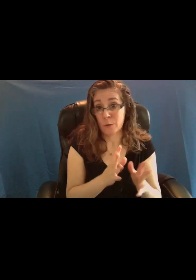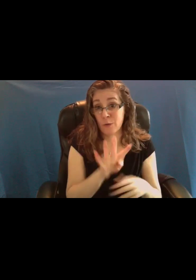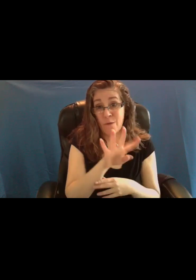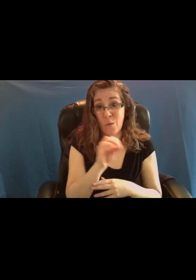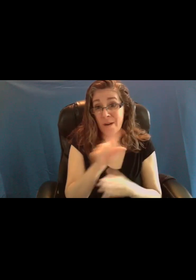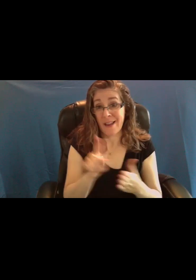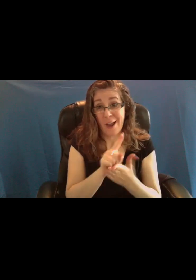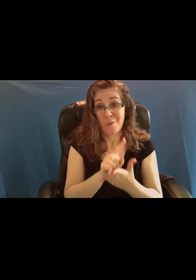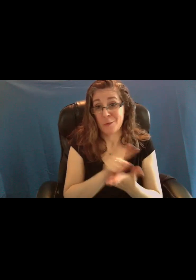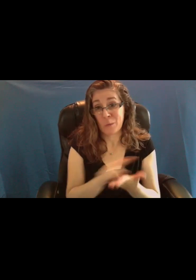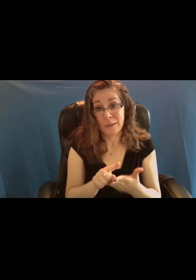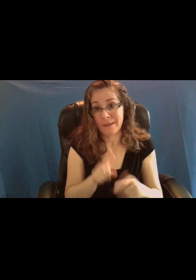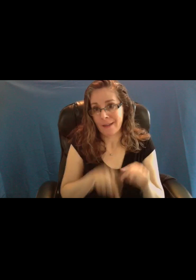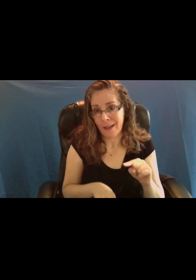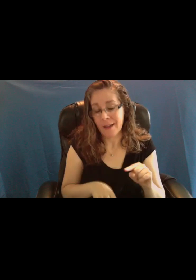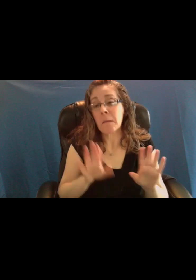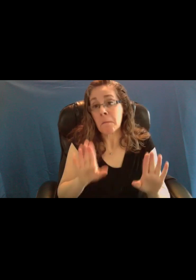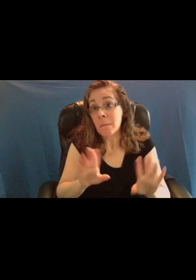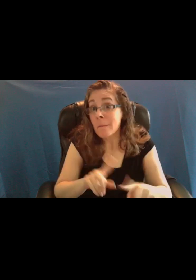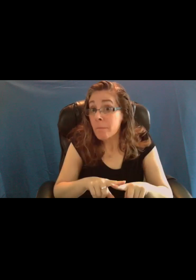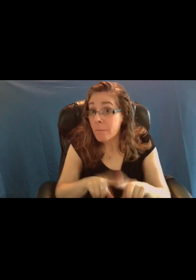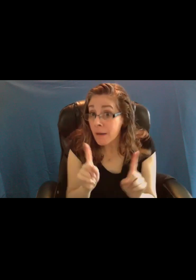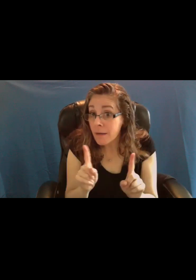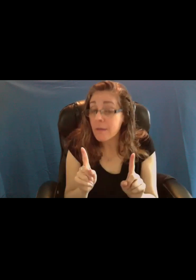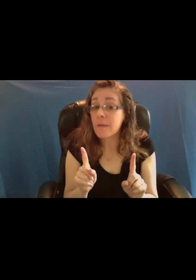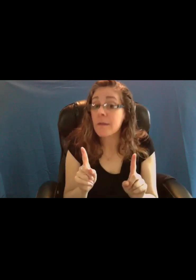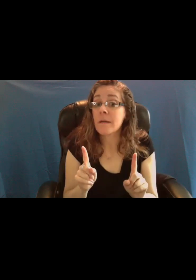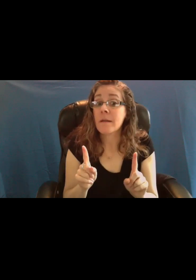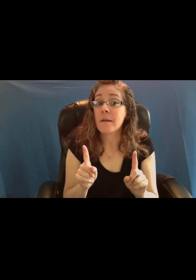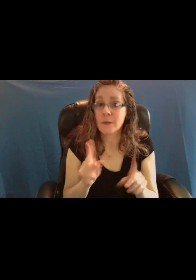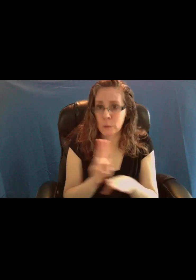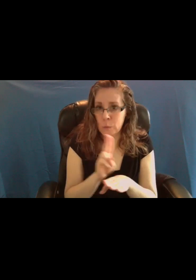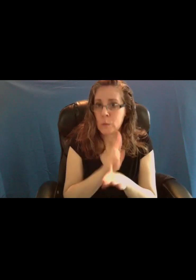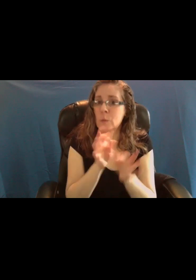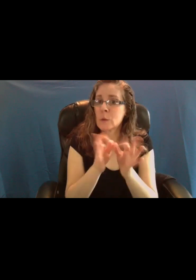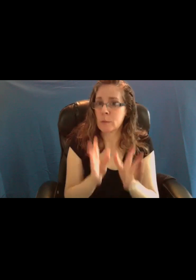but I got some -- they used an interpreter for my training,